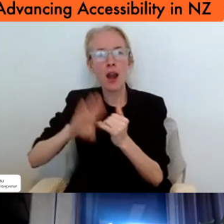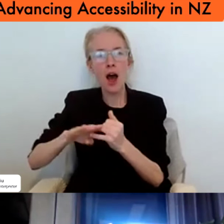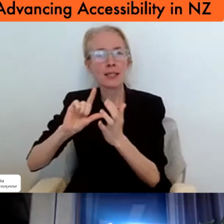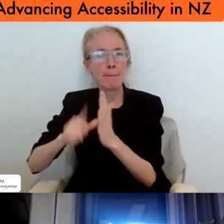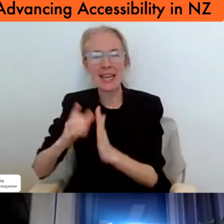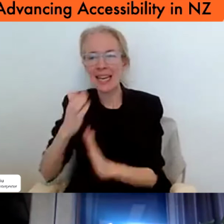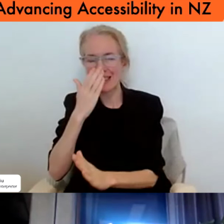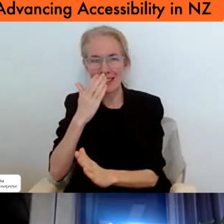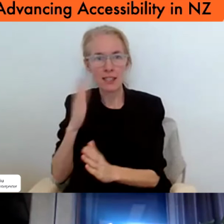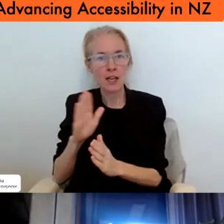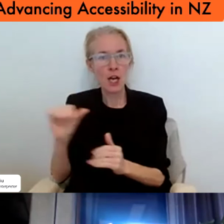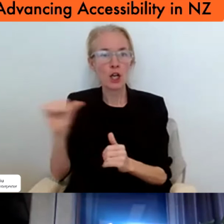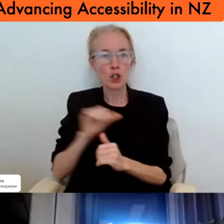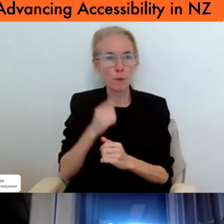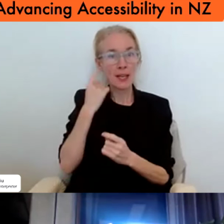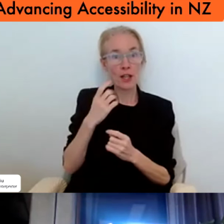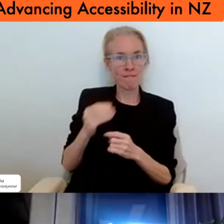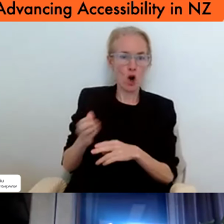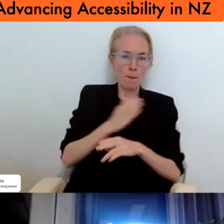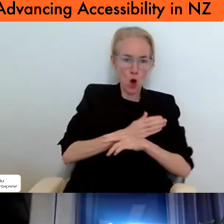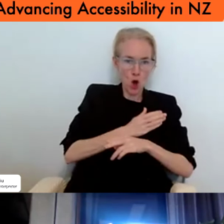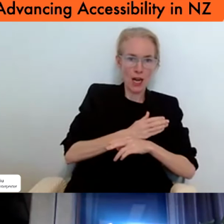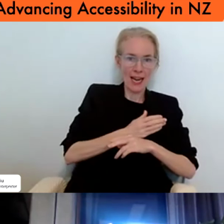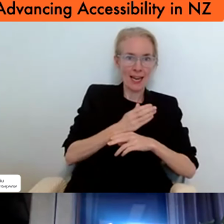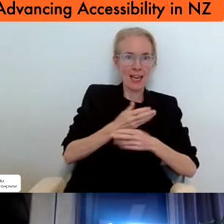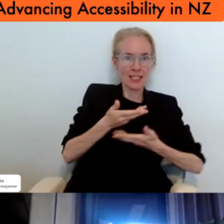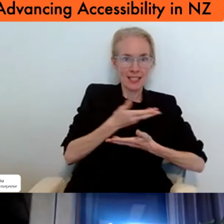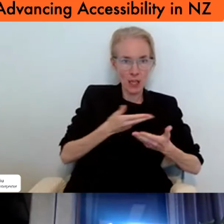early discussion, part of the design brief and then it needs to be actually